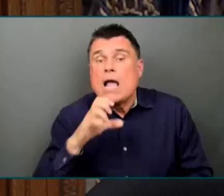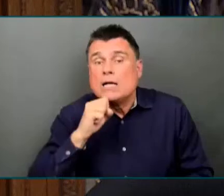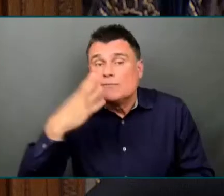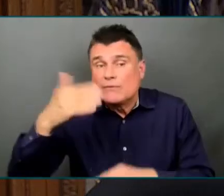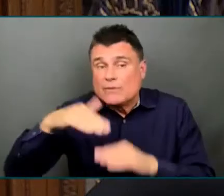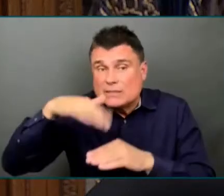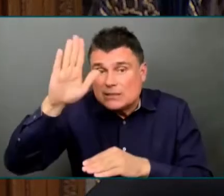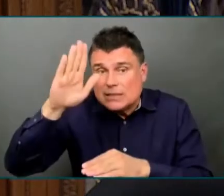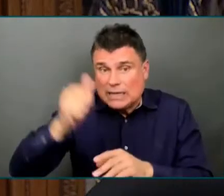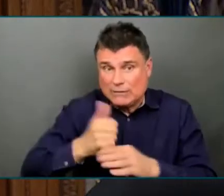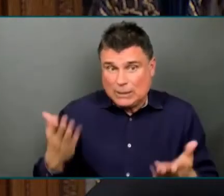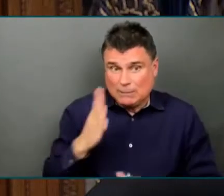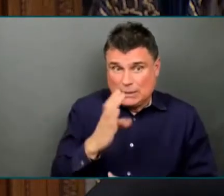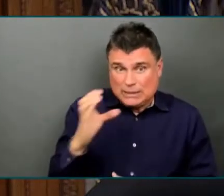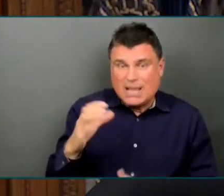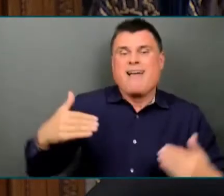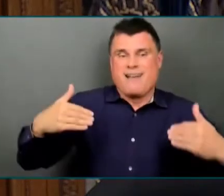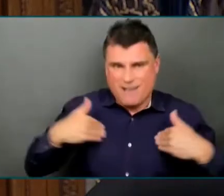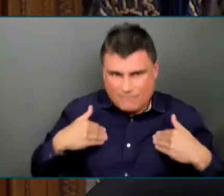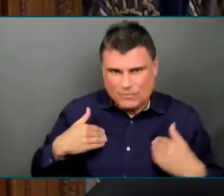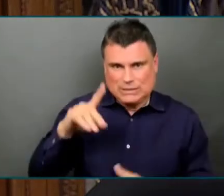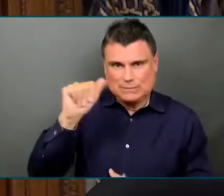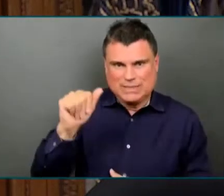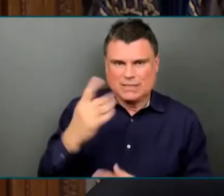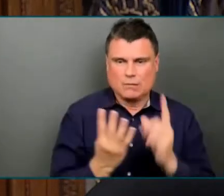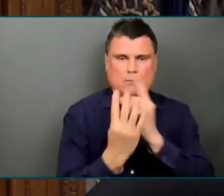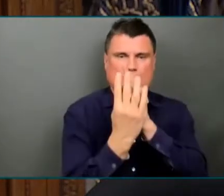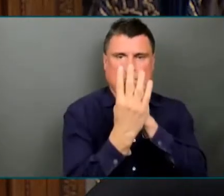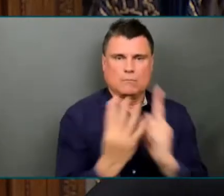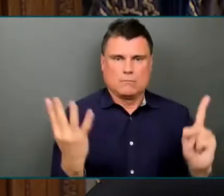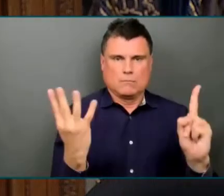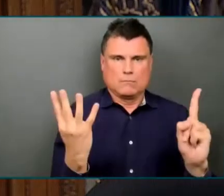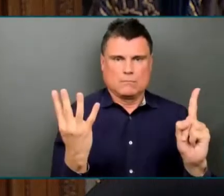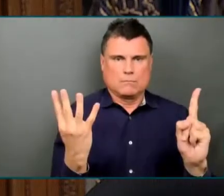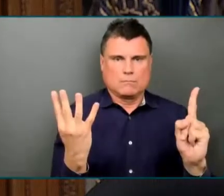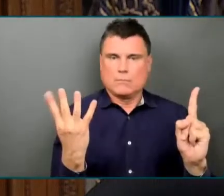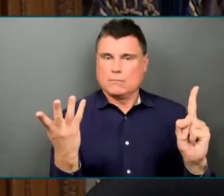individuals are self-identifying, there is a good chance this number should, in fact, be higher,